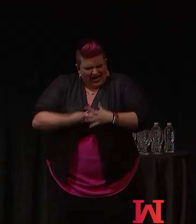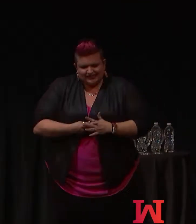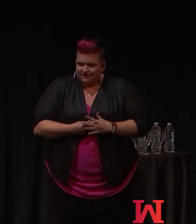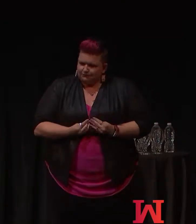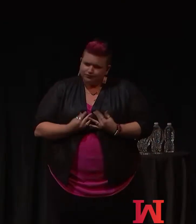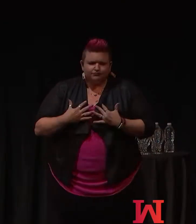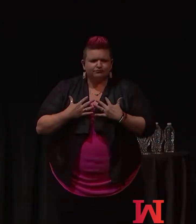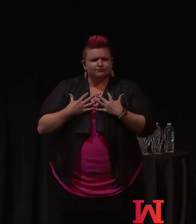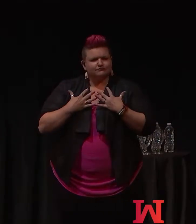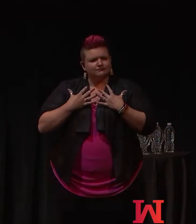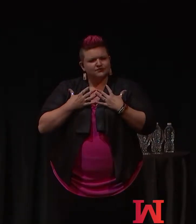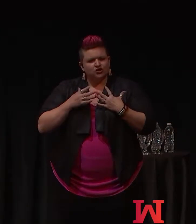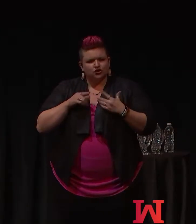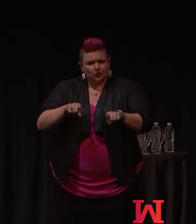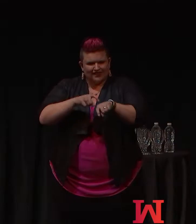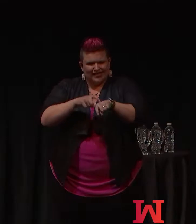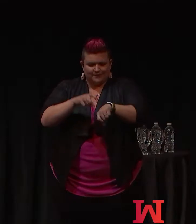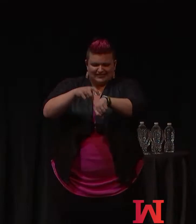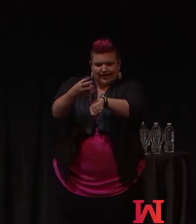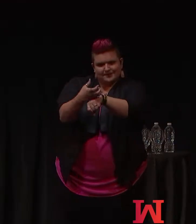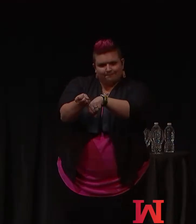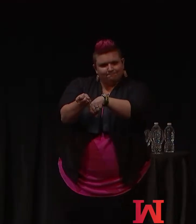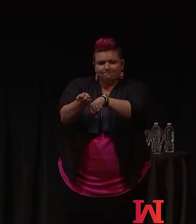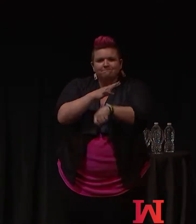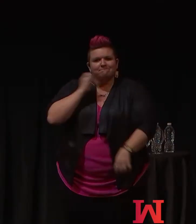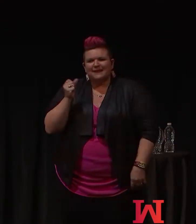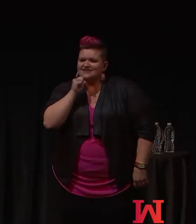in the age of Time's Up and Not One More.